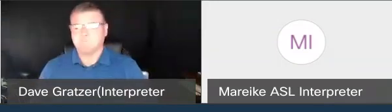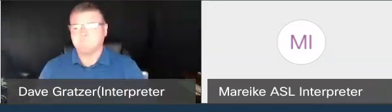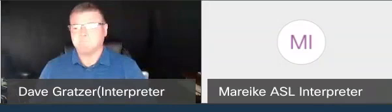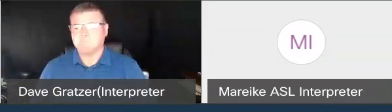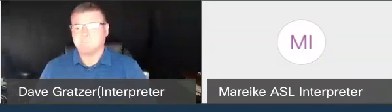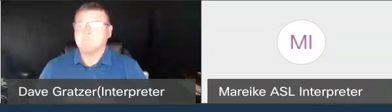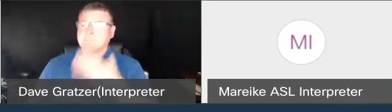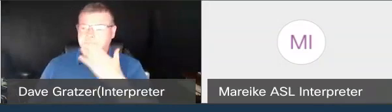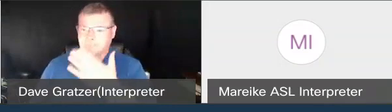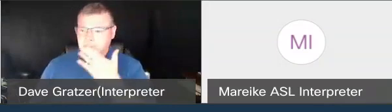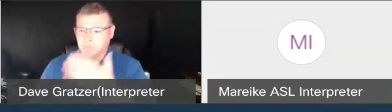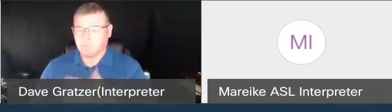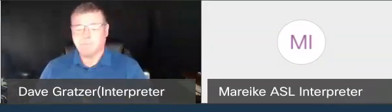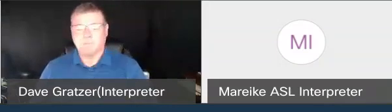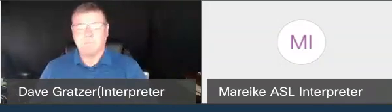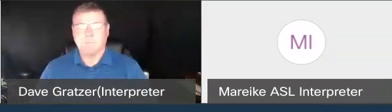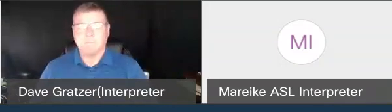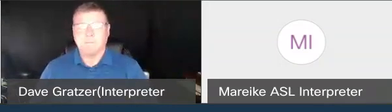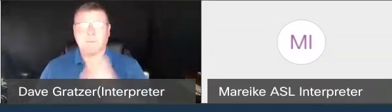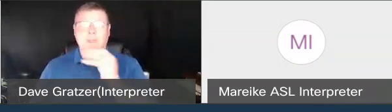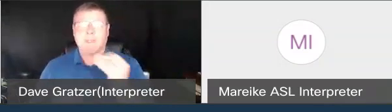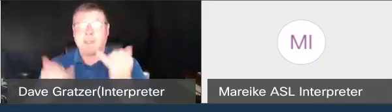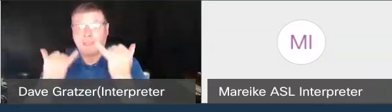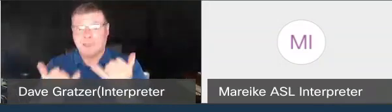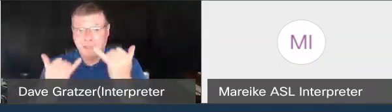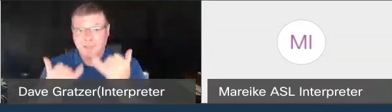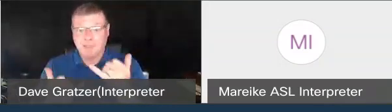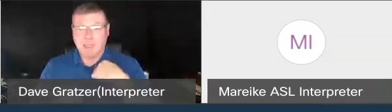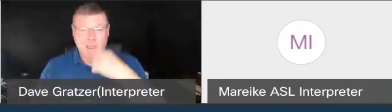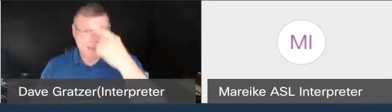Ihara: Thank you. And then, now, this, I think, is for, um,